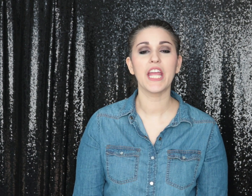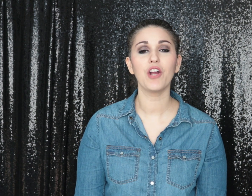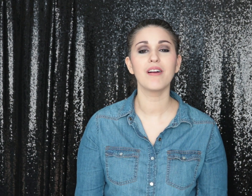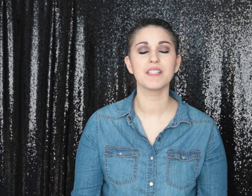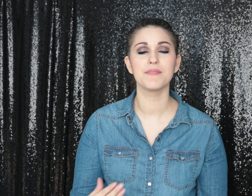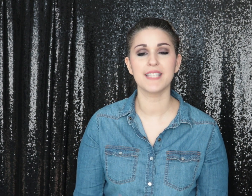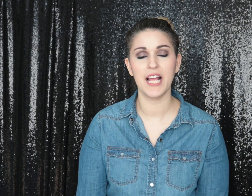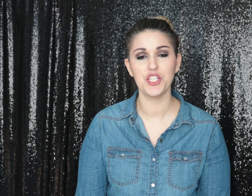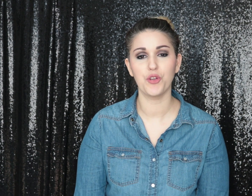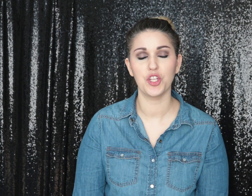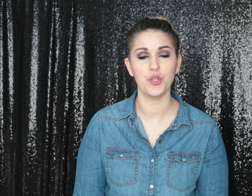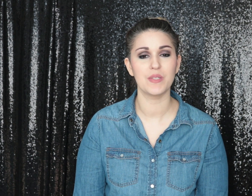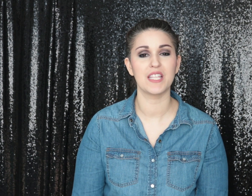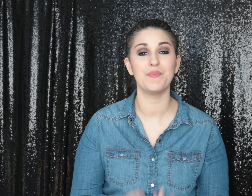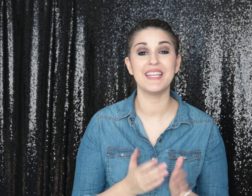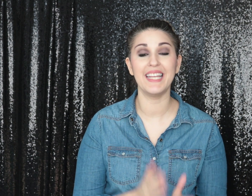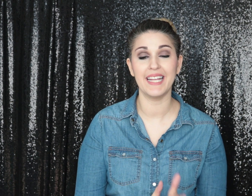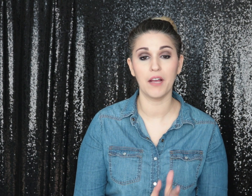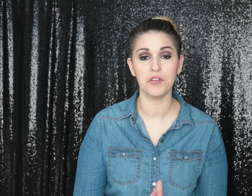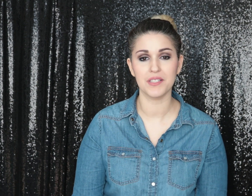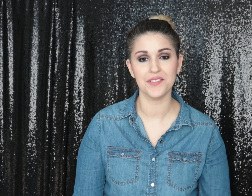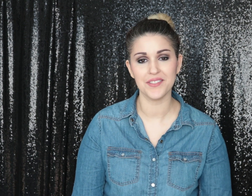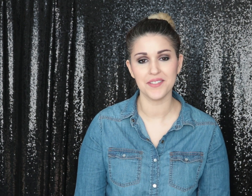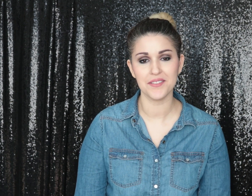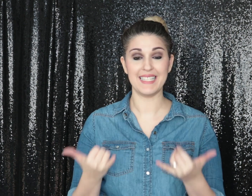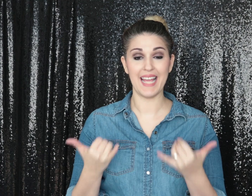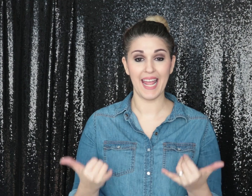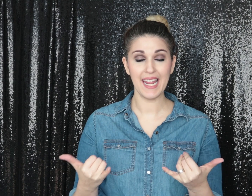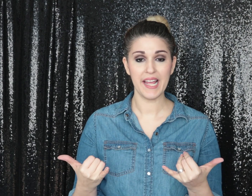Here are some signs you can use at the beginning of your sentences today.